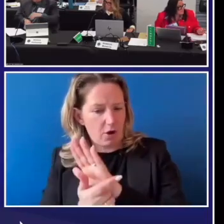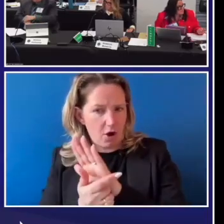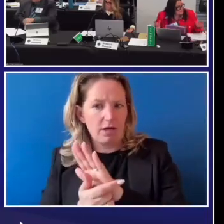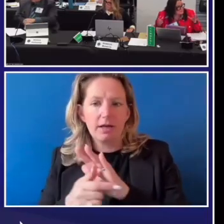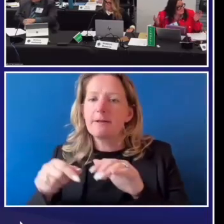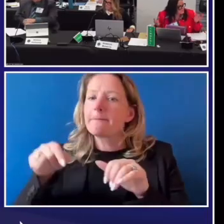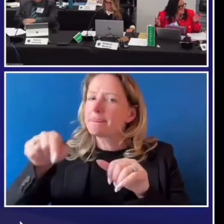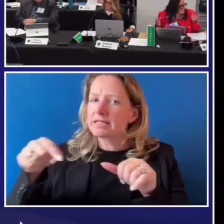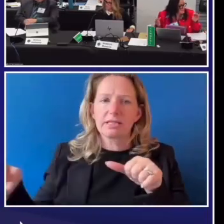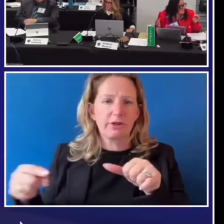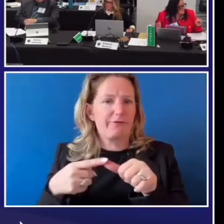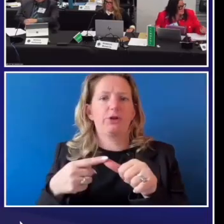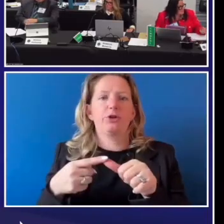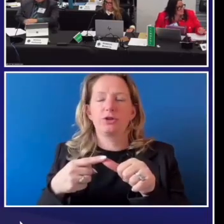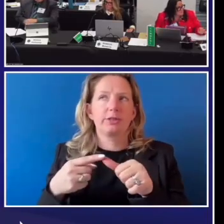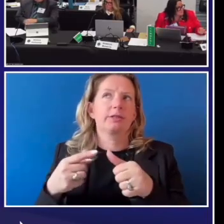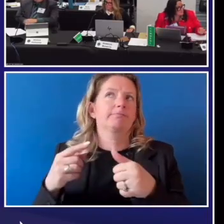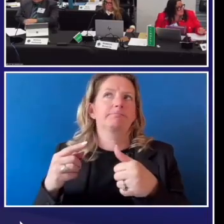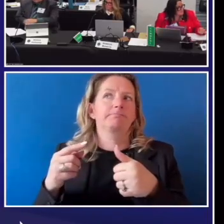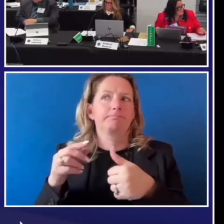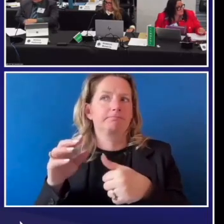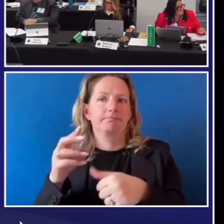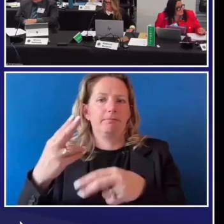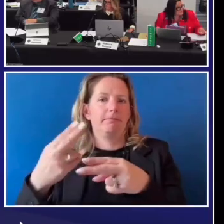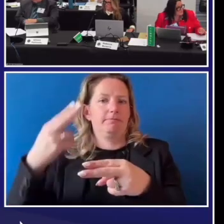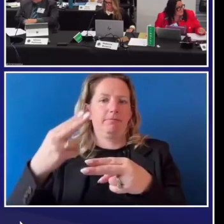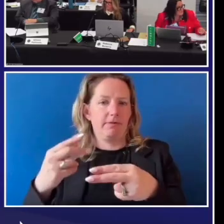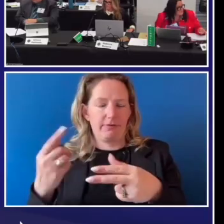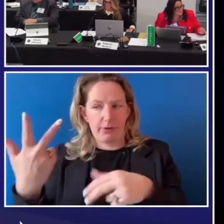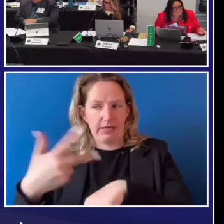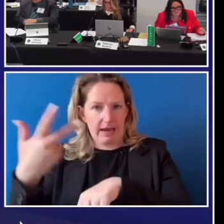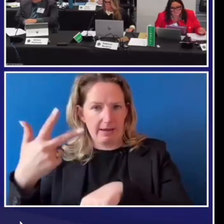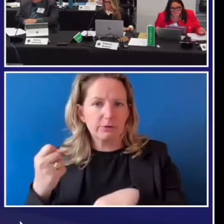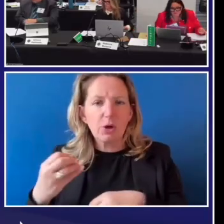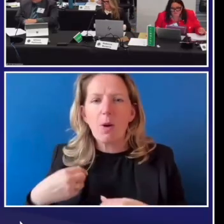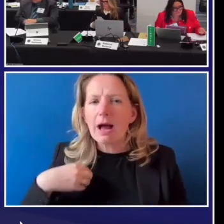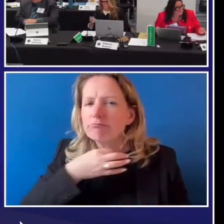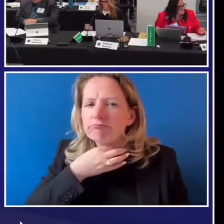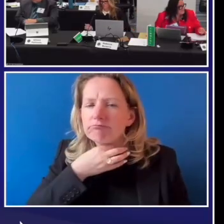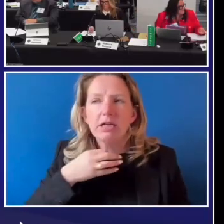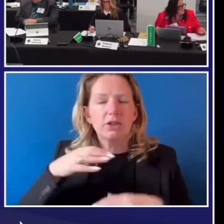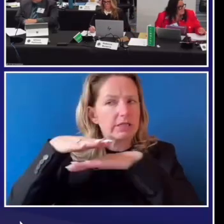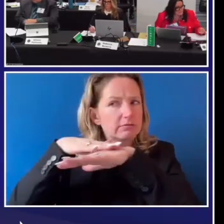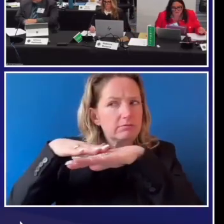So understanding at the highest level, the context around the antitrust inclusion in these areas would be helpful.